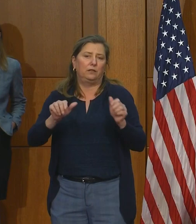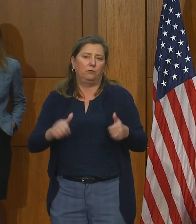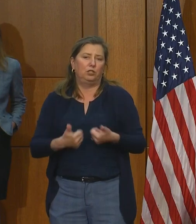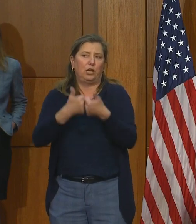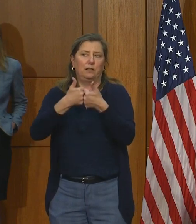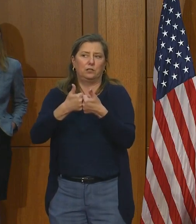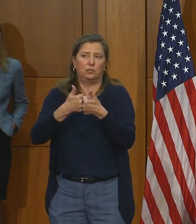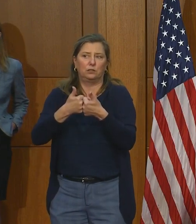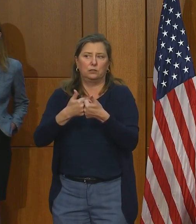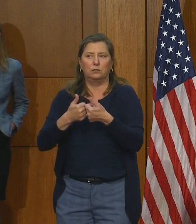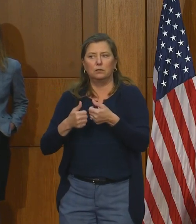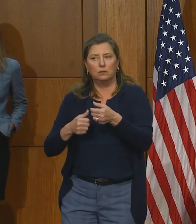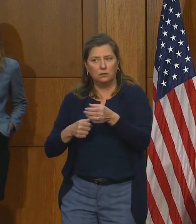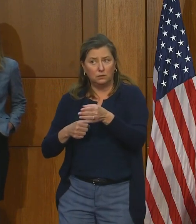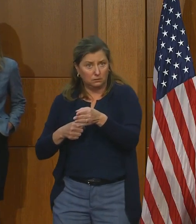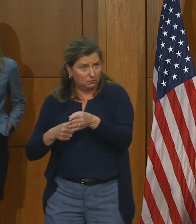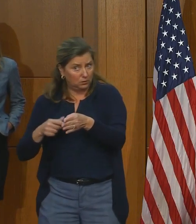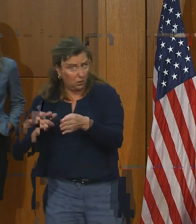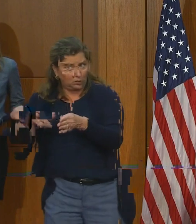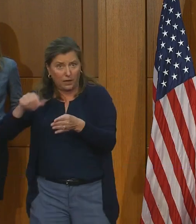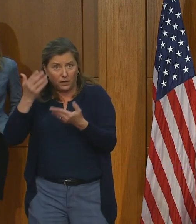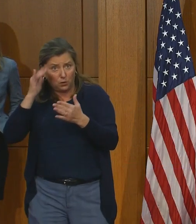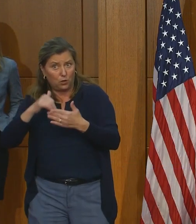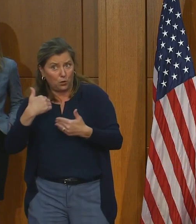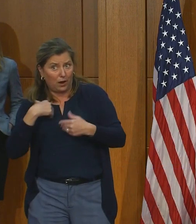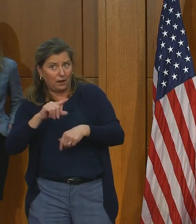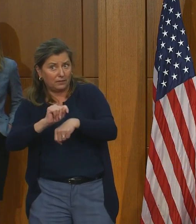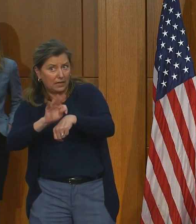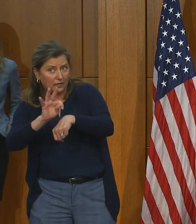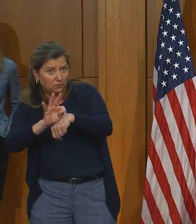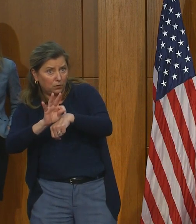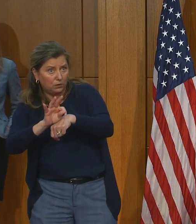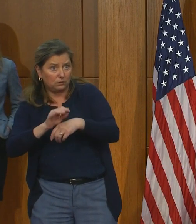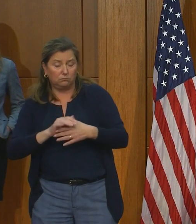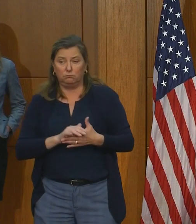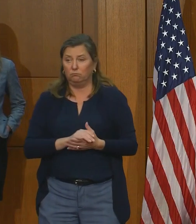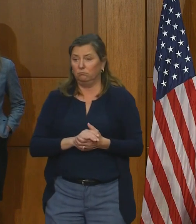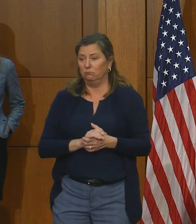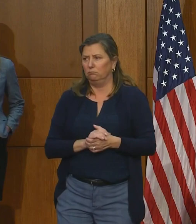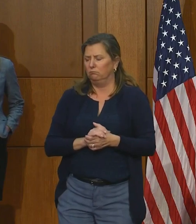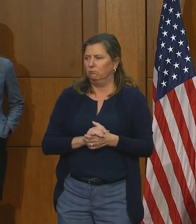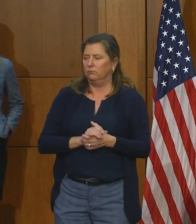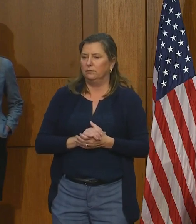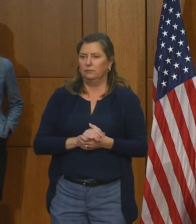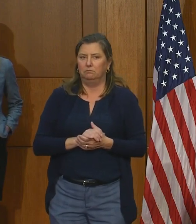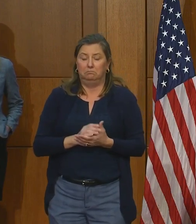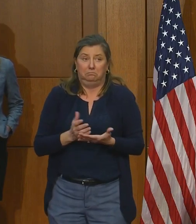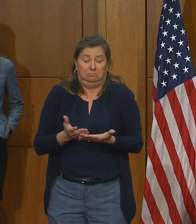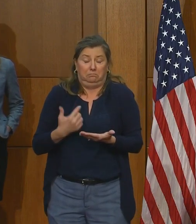SPOT. THANK YOU WORKING TOGETHER TO ADDRESS A LOT OF THOSE CHALLENGE. THEY'RE NOT